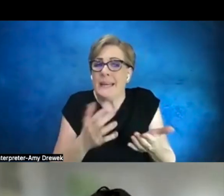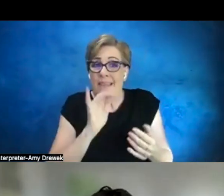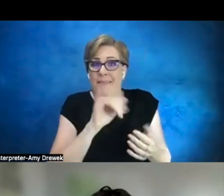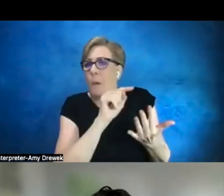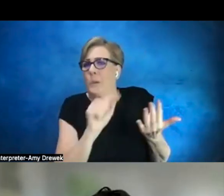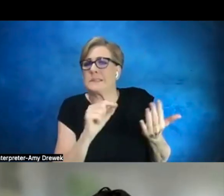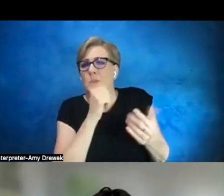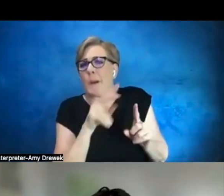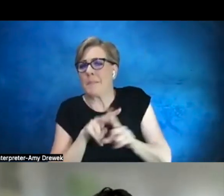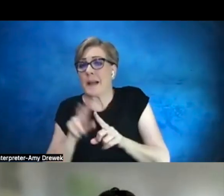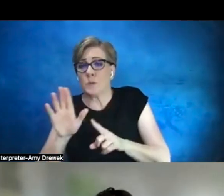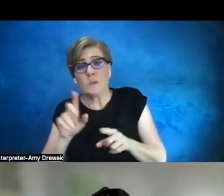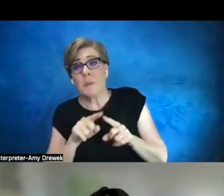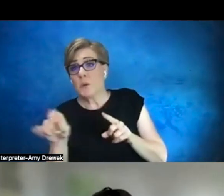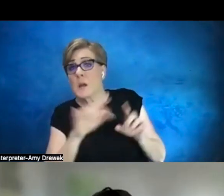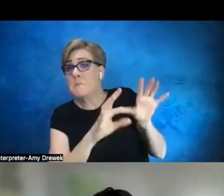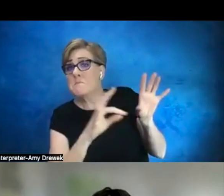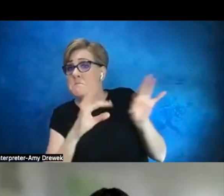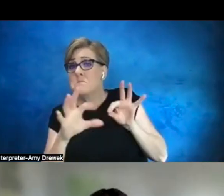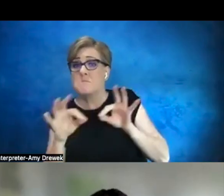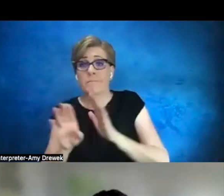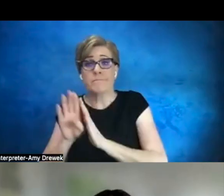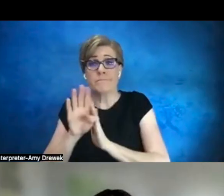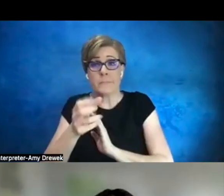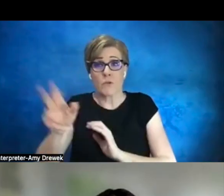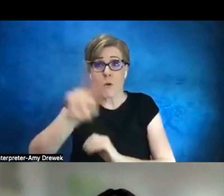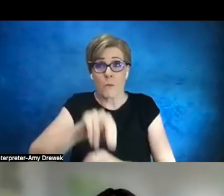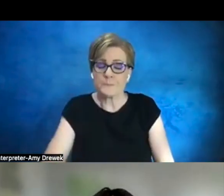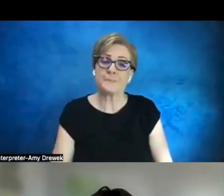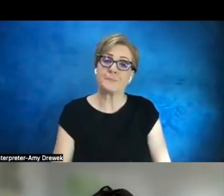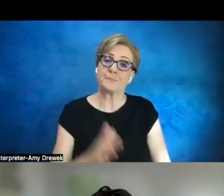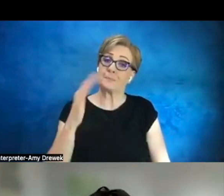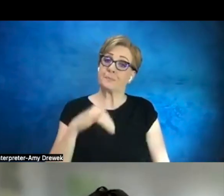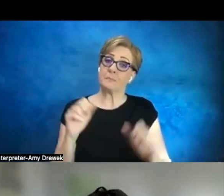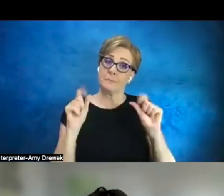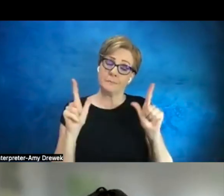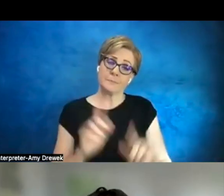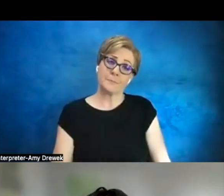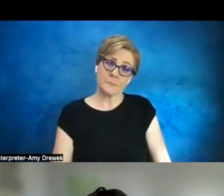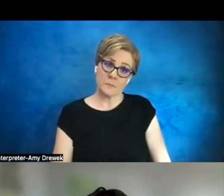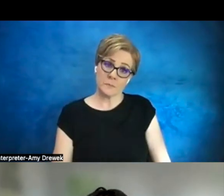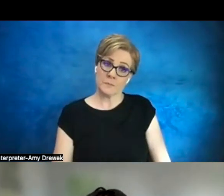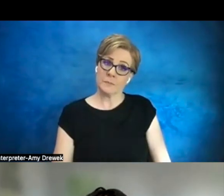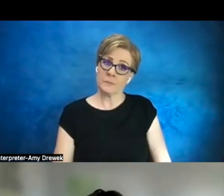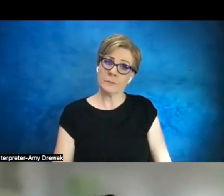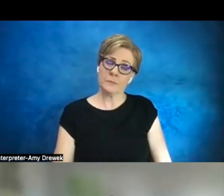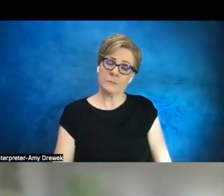these examples, and work them for you! I'm going to move on to our next slide.